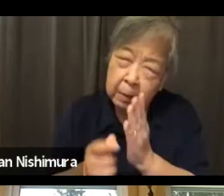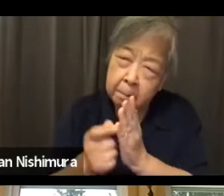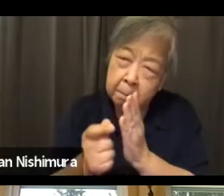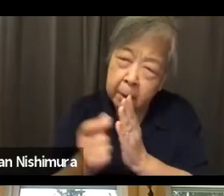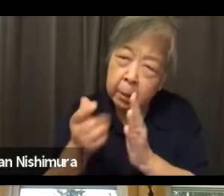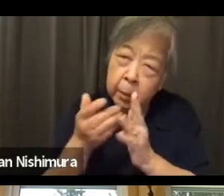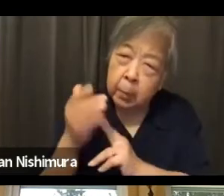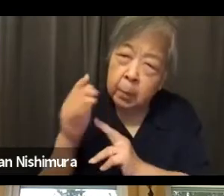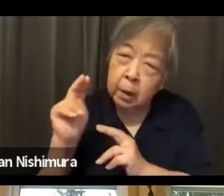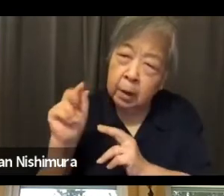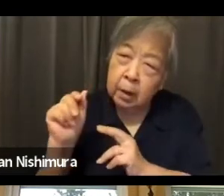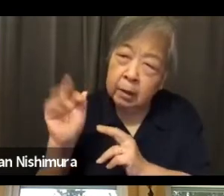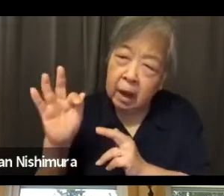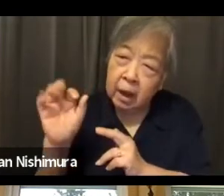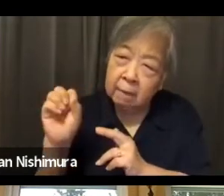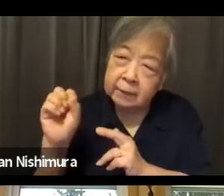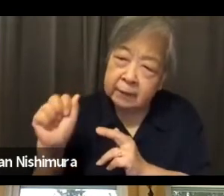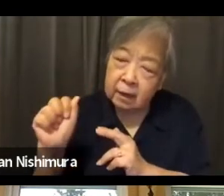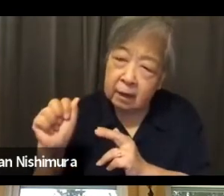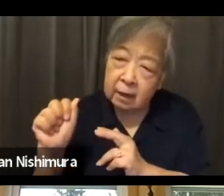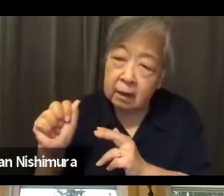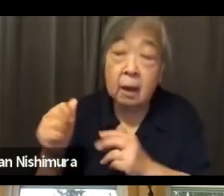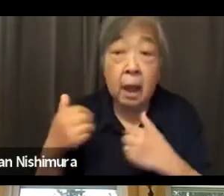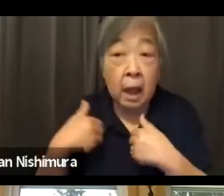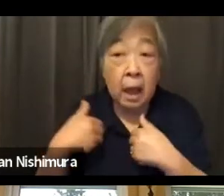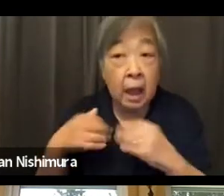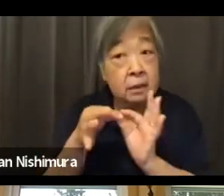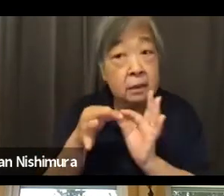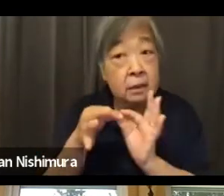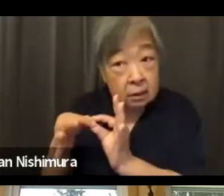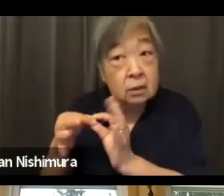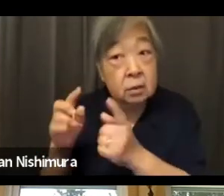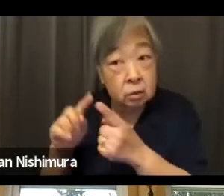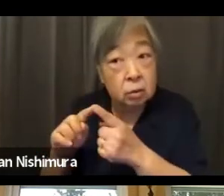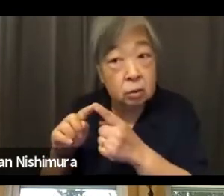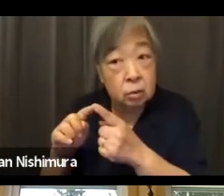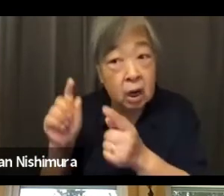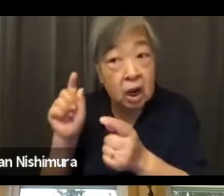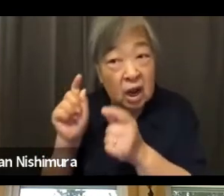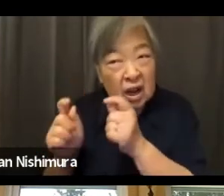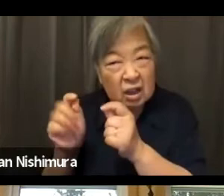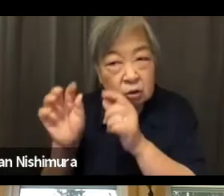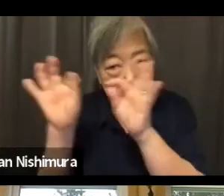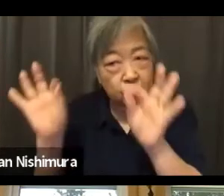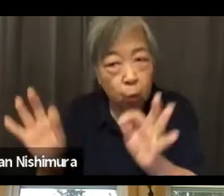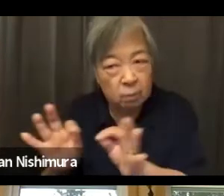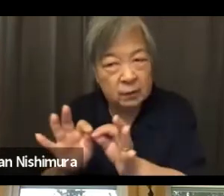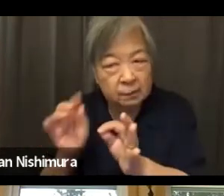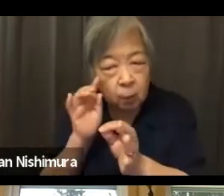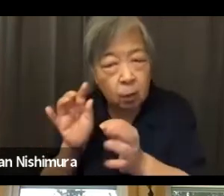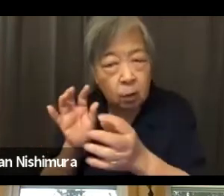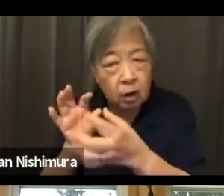that is available that includes links to accommodation forms that have been designed by various institutions